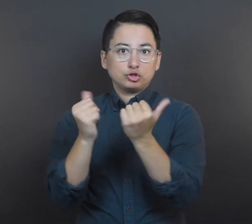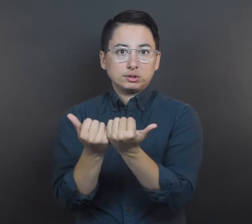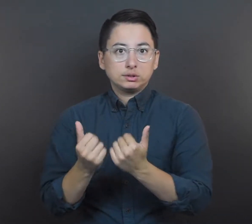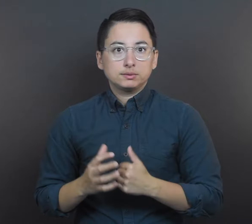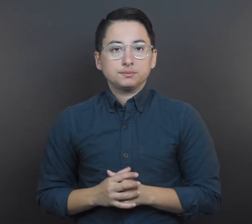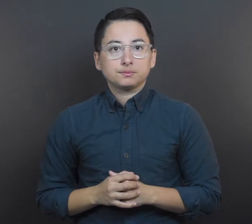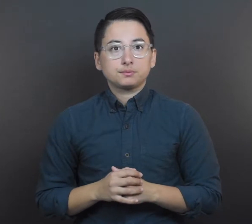across the agency.